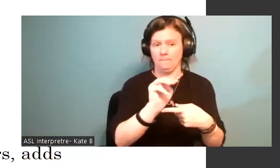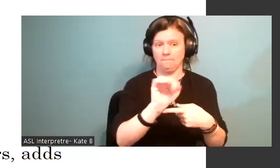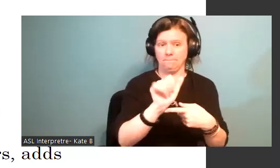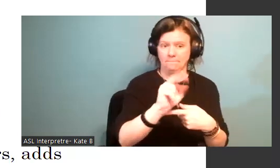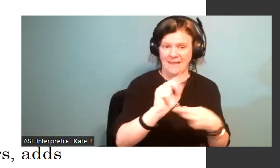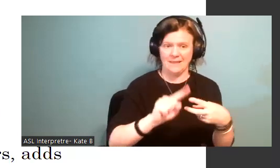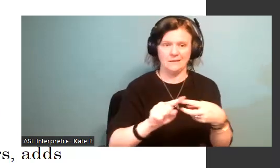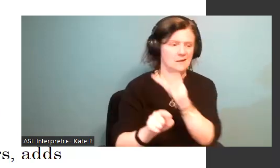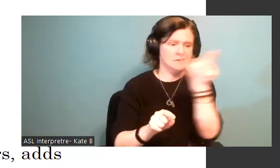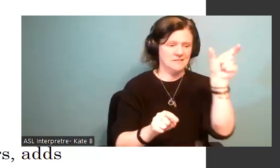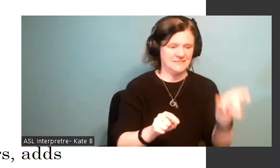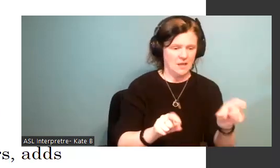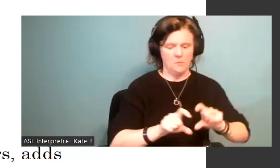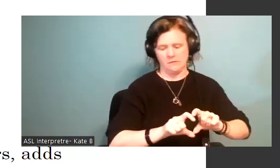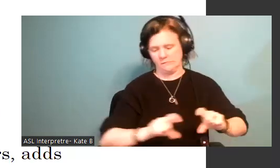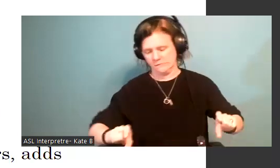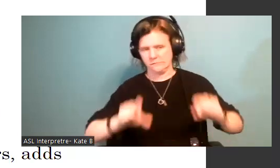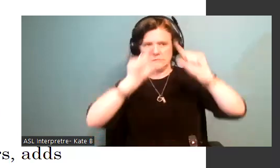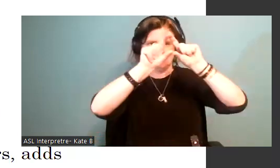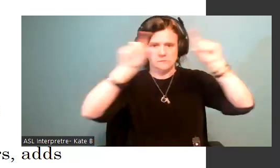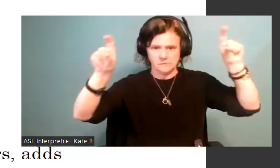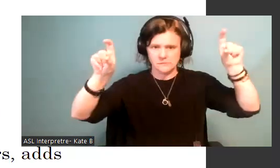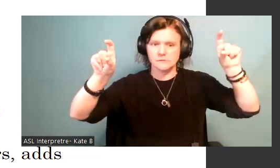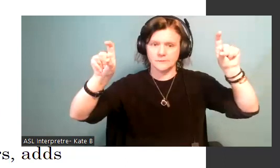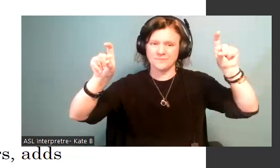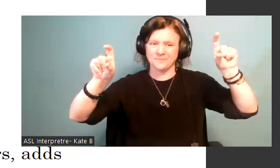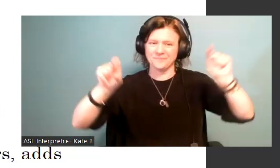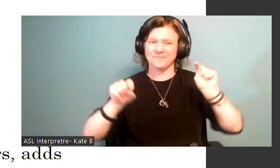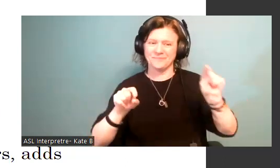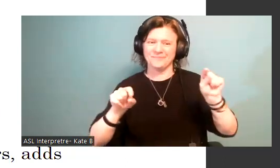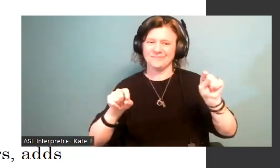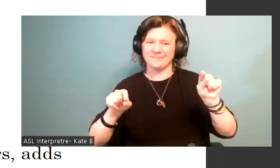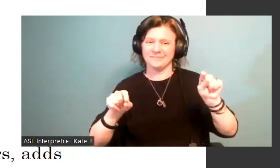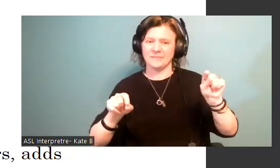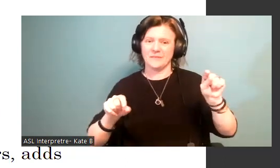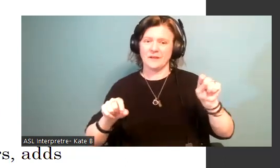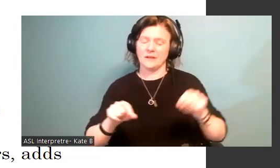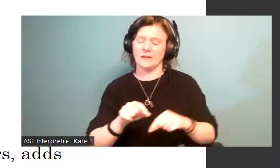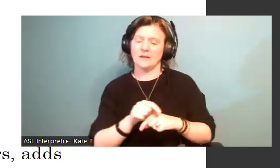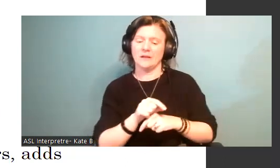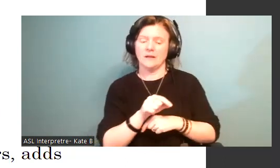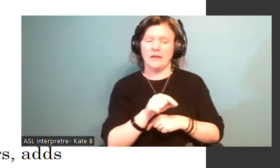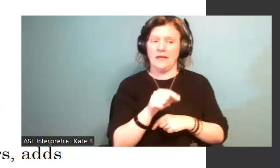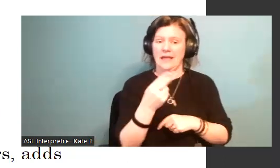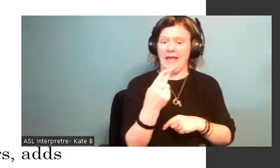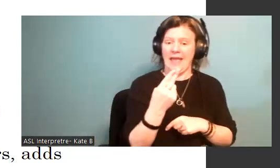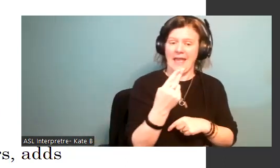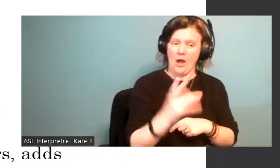additional structural elements to navigate a web